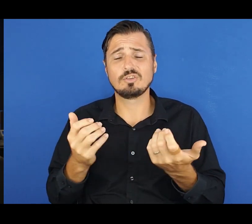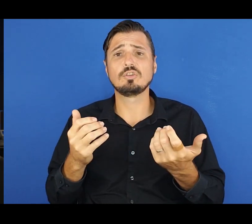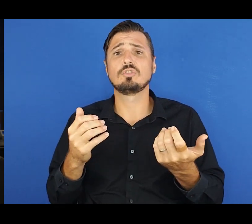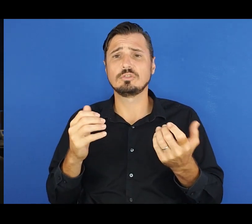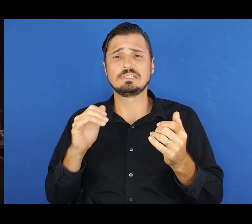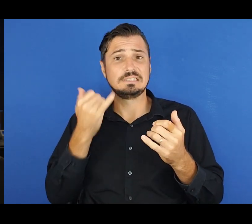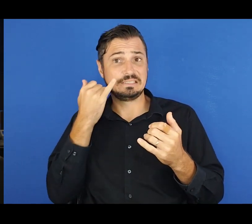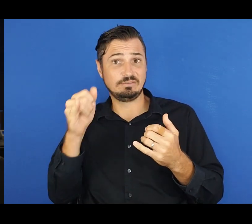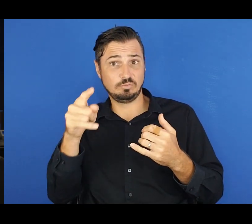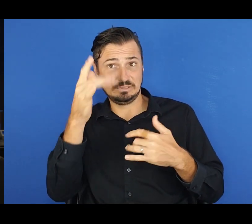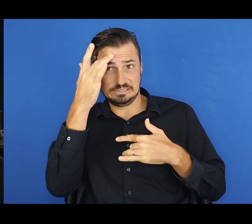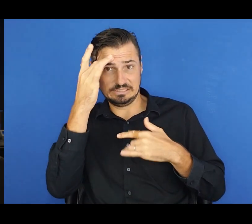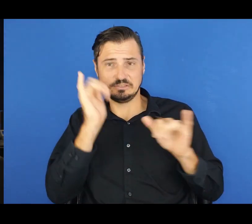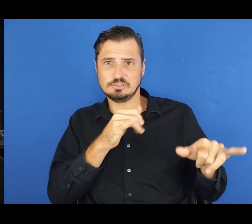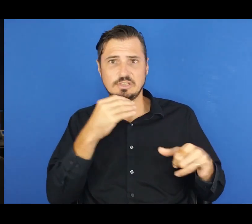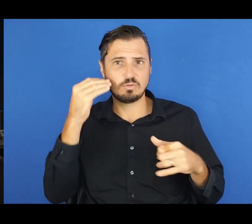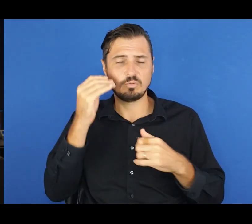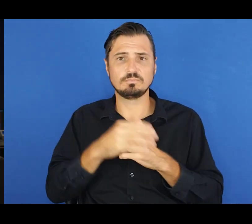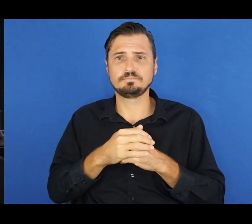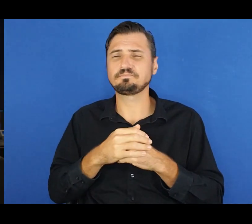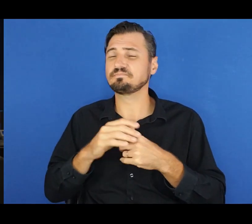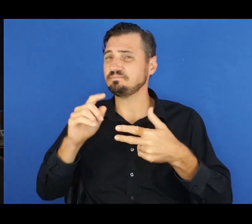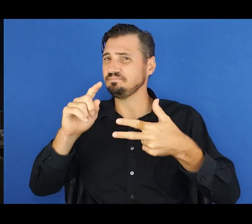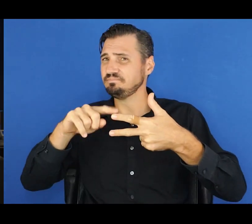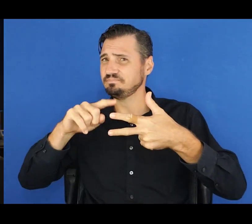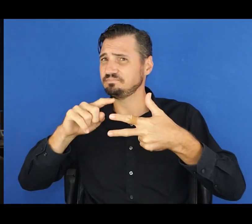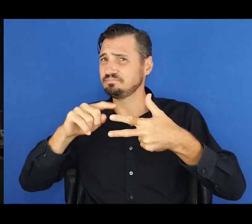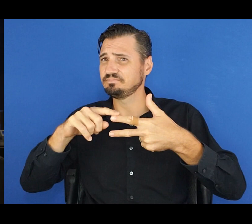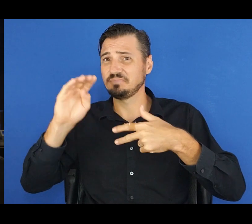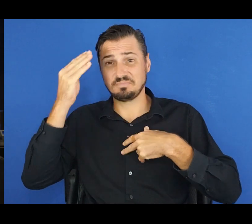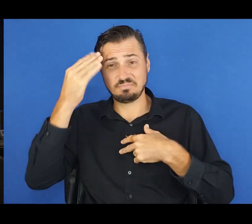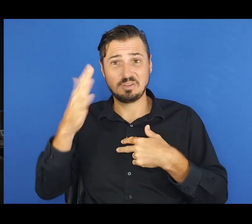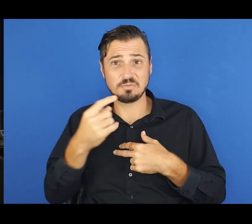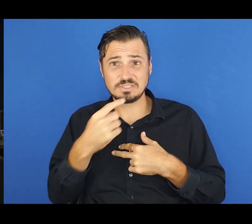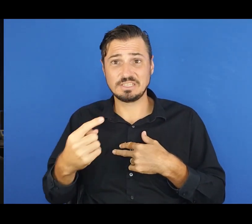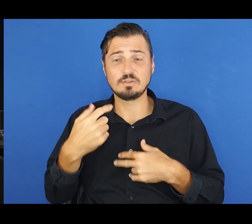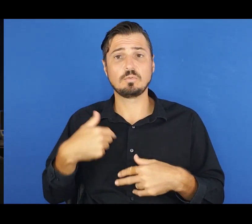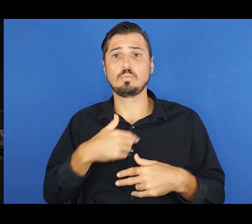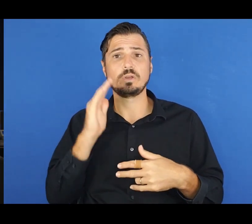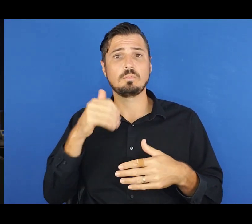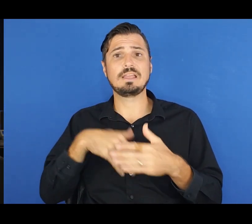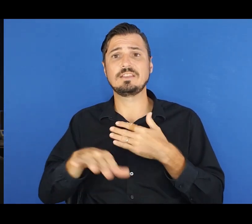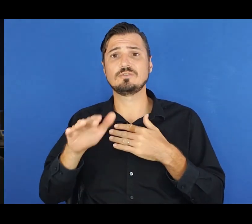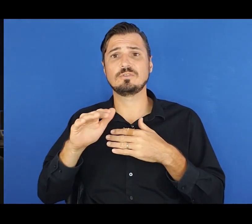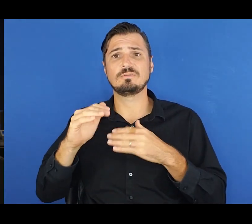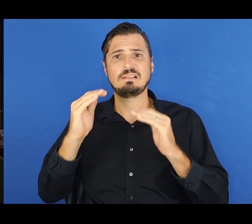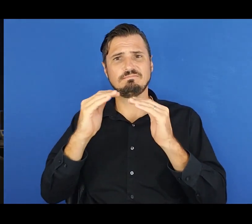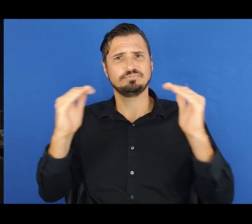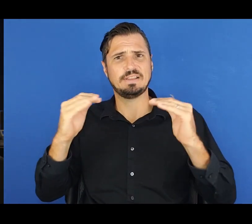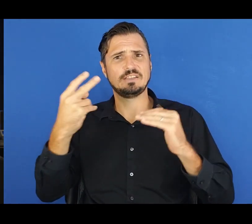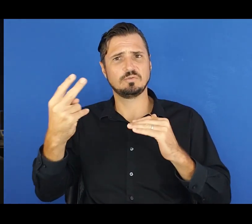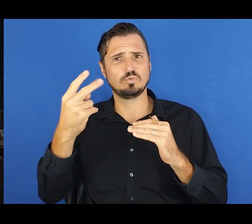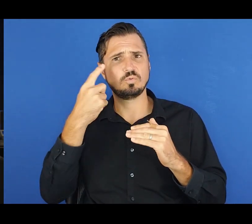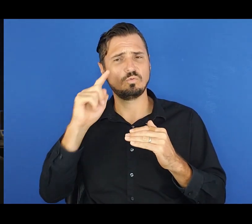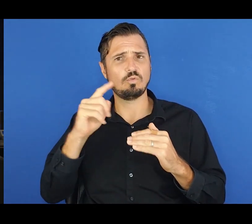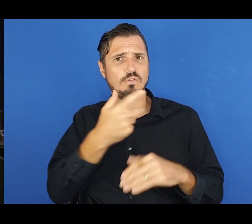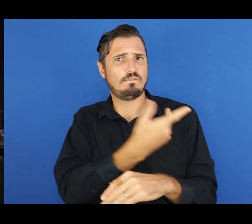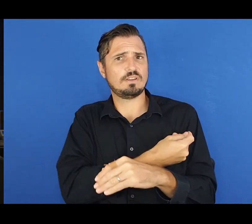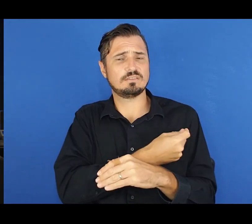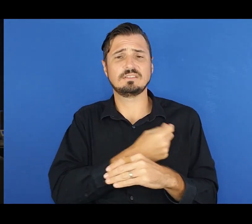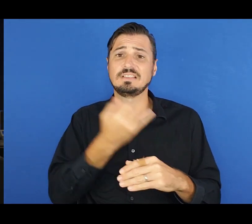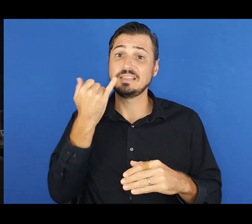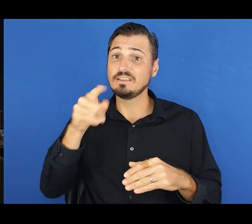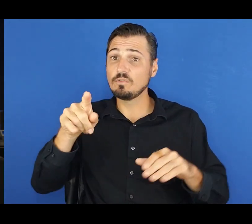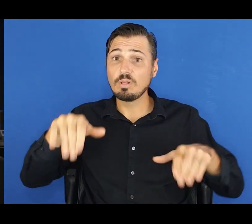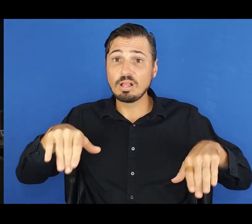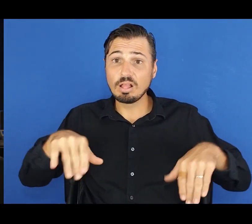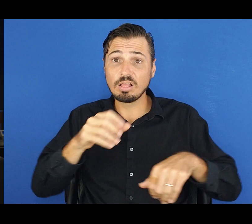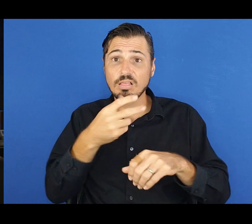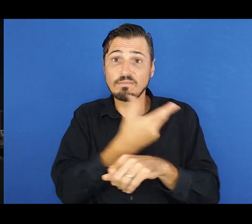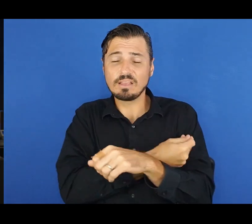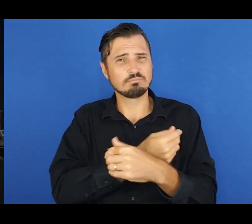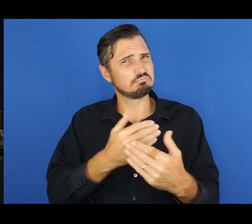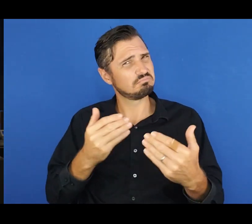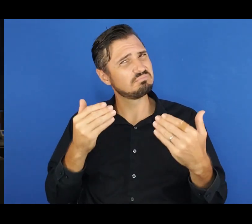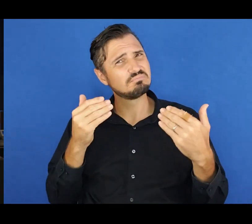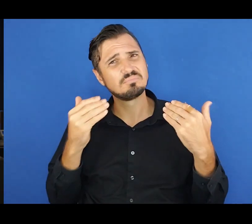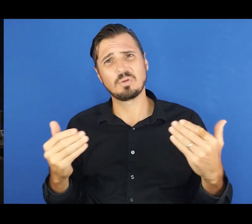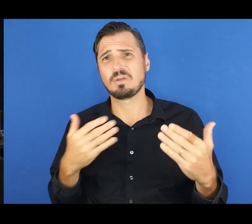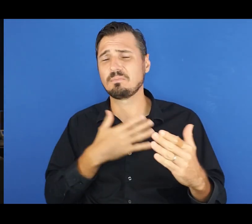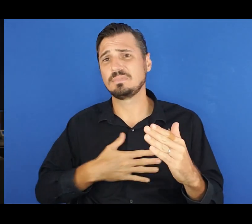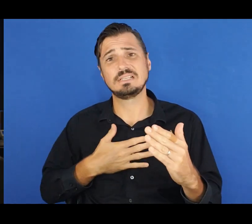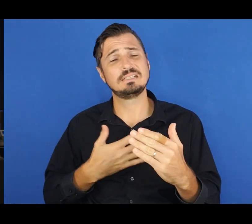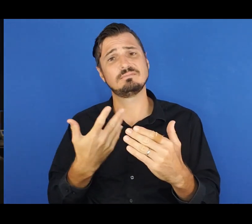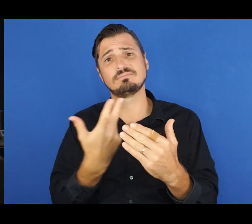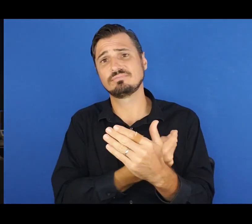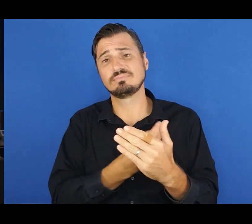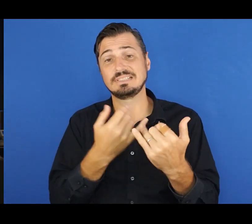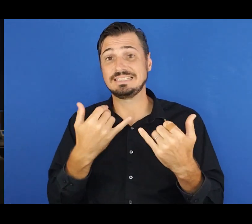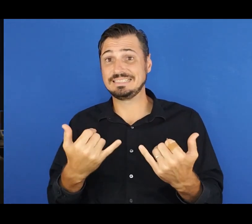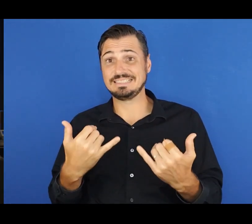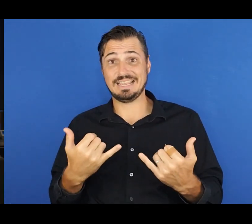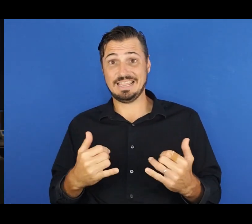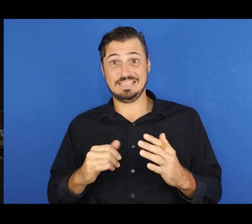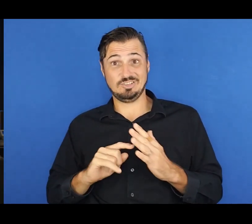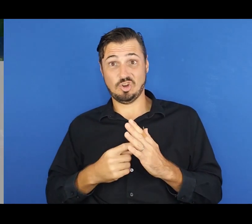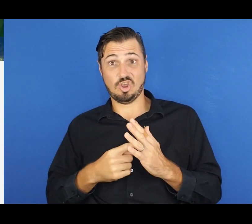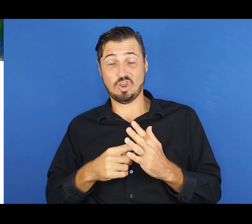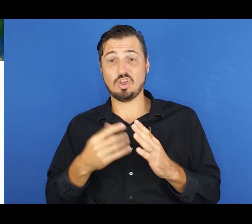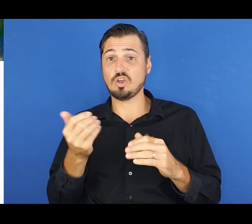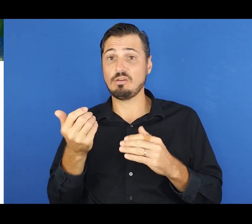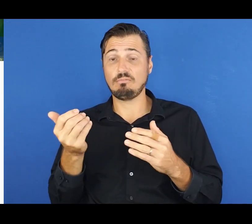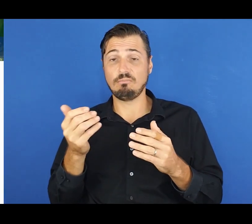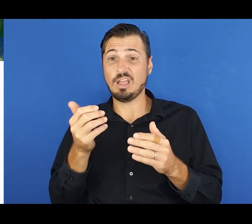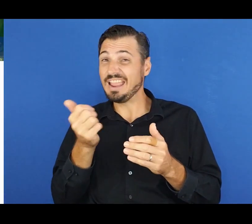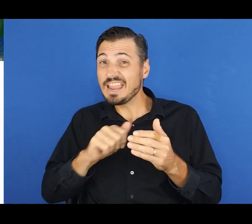Second, as the Mayor said, we are entering Phase 2 of vaccination. Please make an appointment to be vaccinated, if you haven’t already! Effective today, anyone 16 years of age or older is eligible for a vaccine.